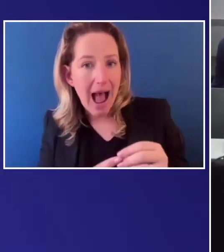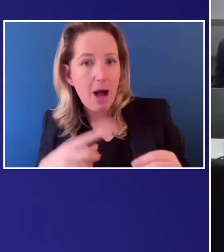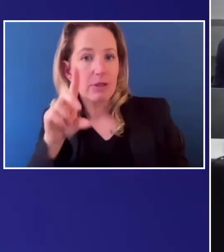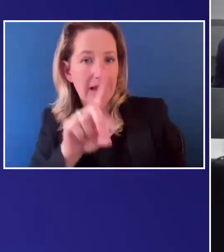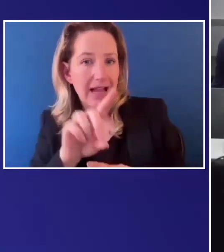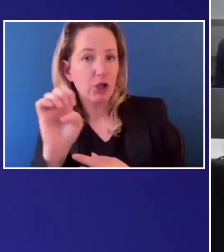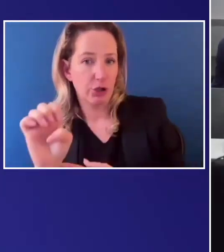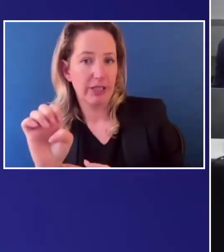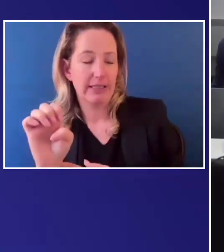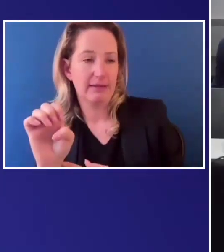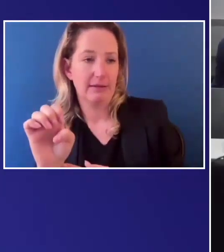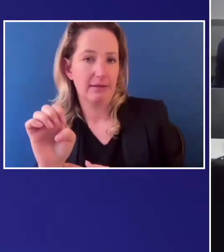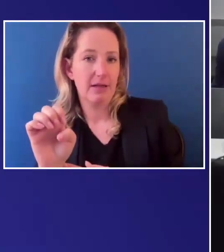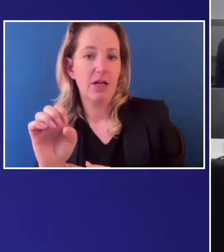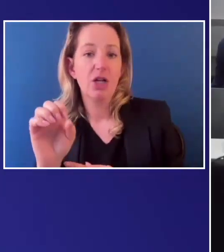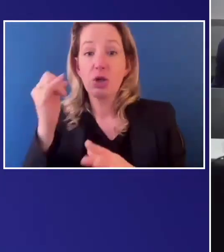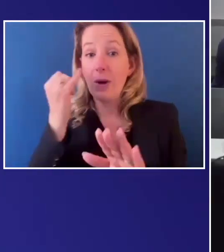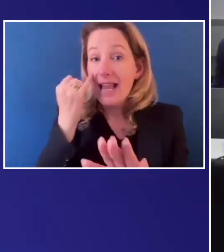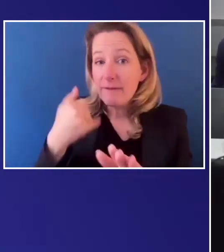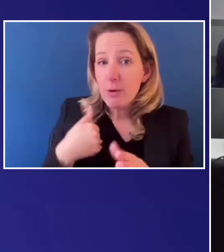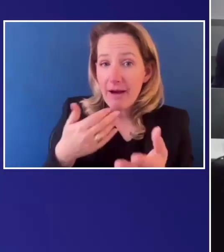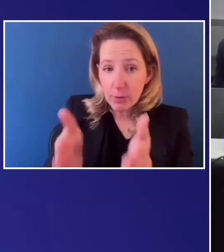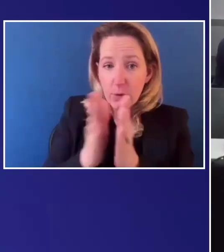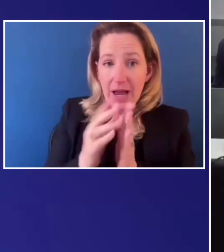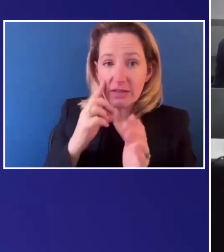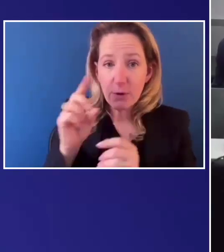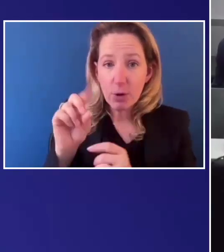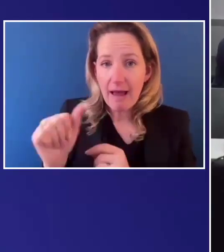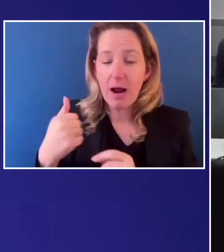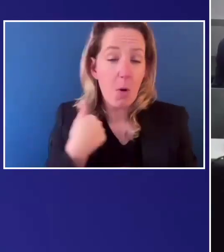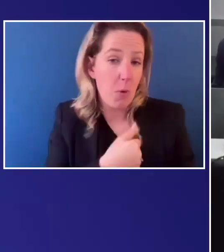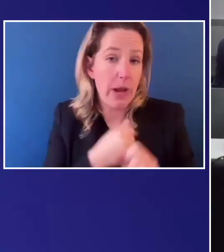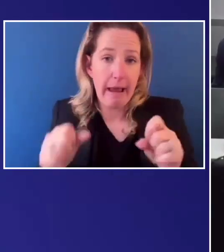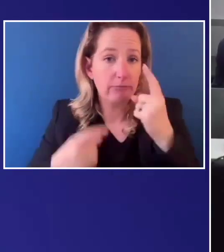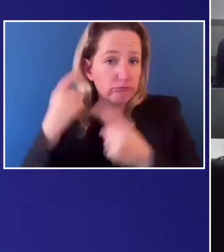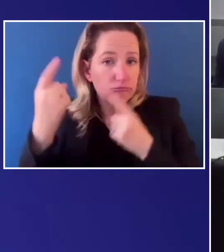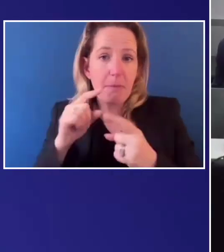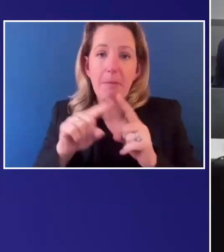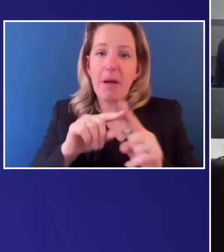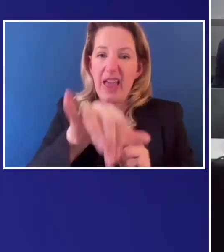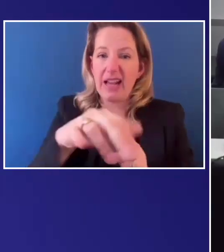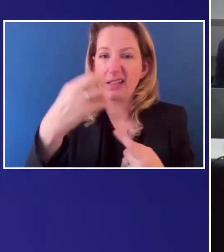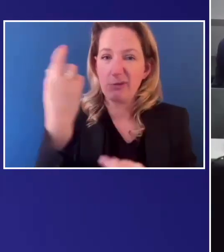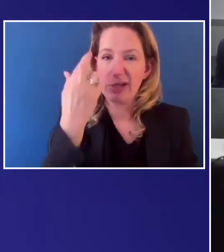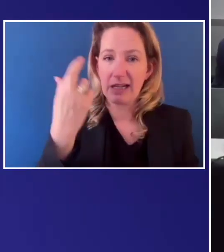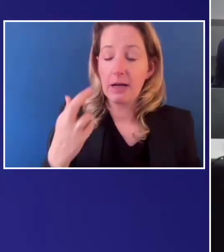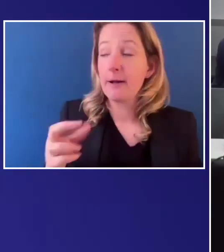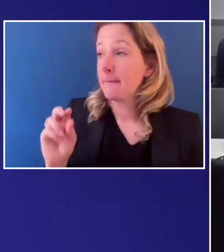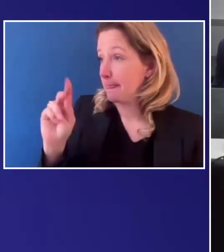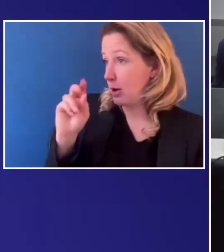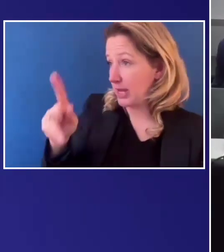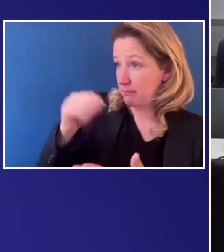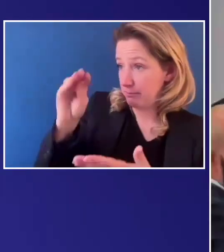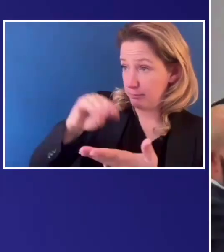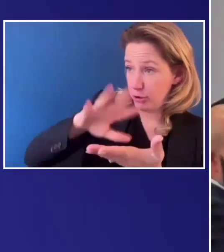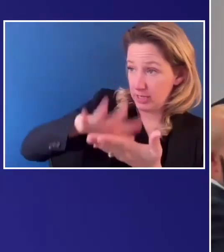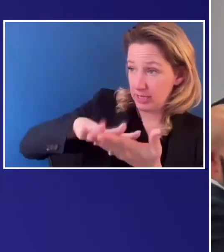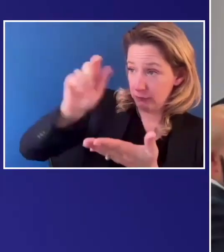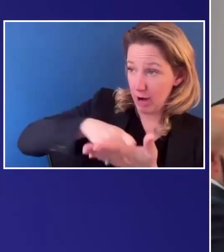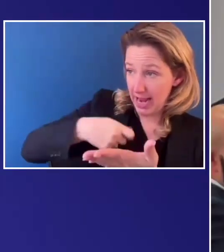So if you have a request for data, we can certainly entertain that. But, but that's the reason. I mean, let me know if I need to put it in writing. And I -- just to be clear,